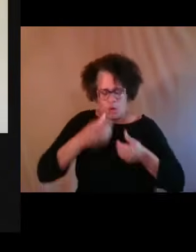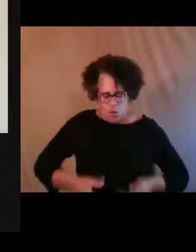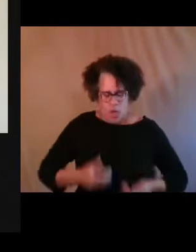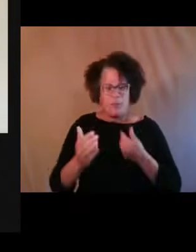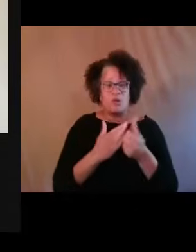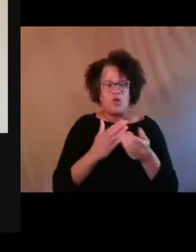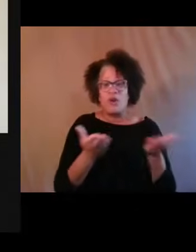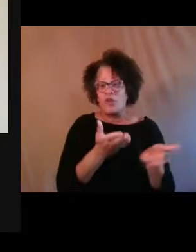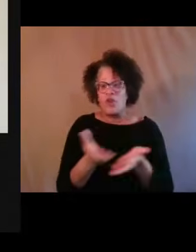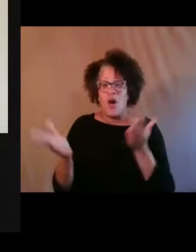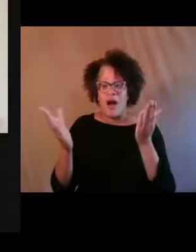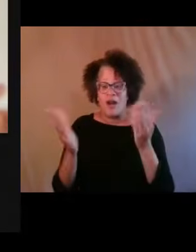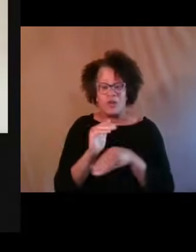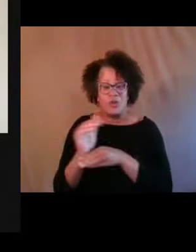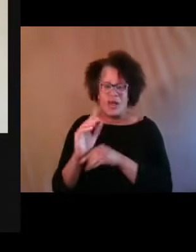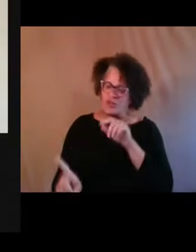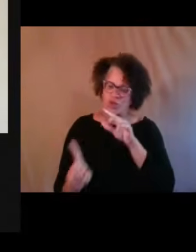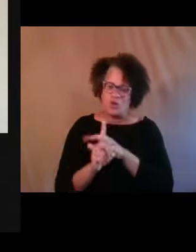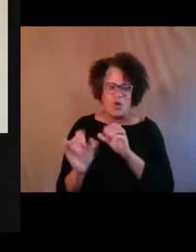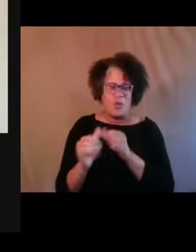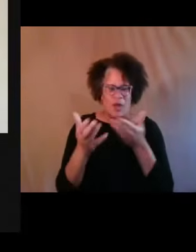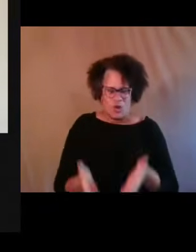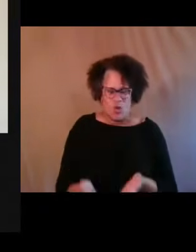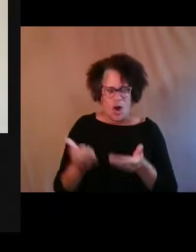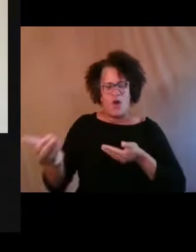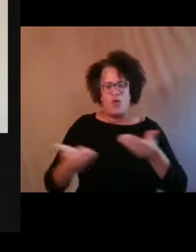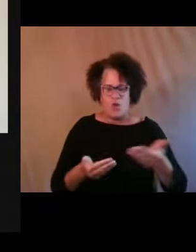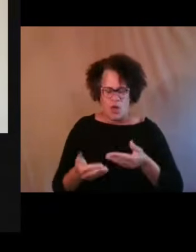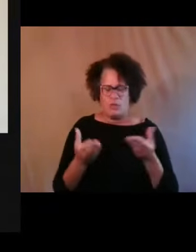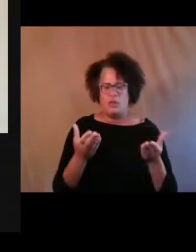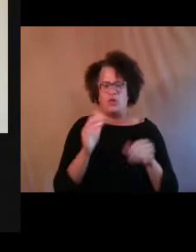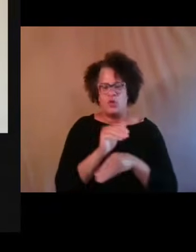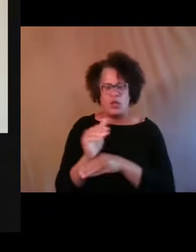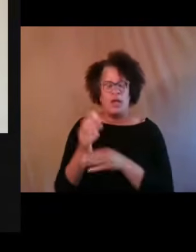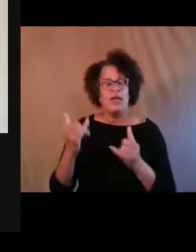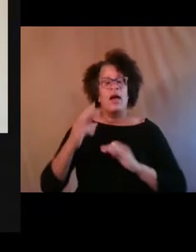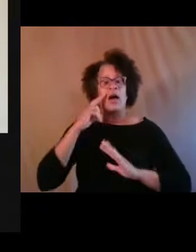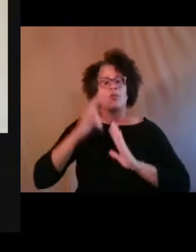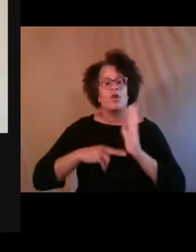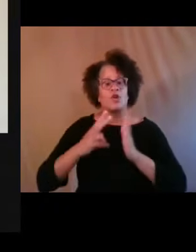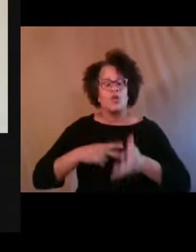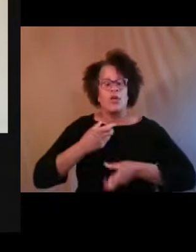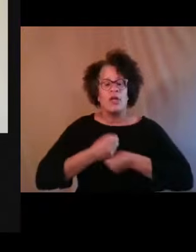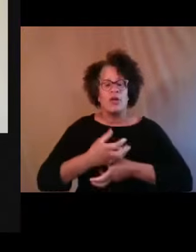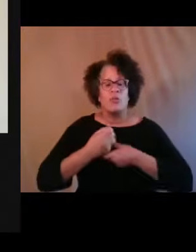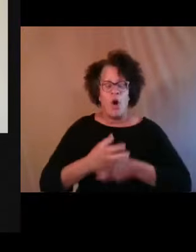just come as you are, we're welcoming you. So I'm gonna read this poem. This poem is for my people,